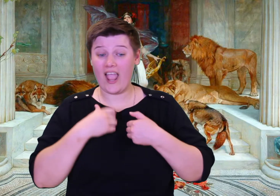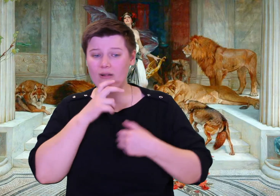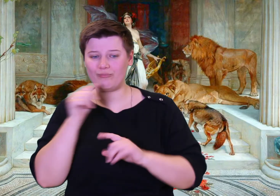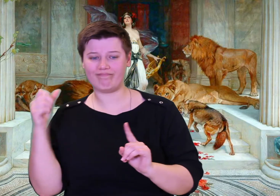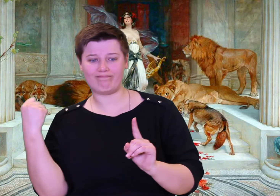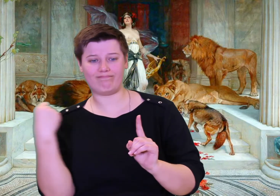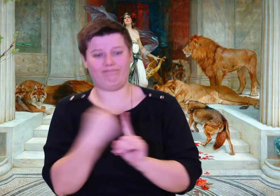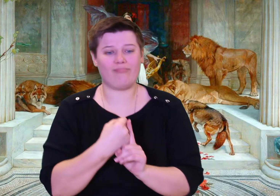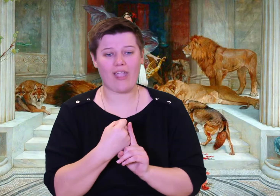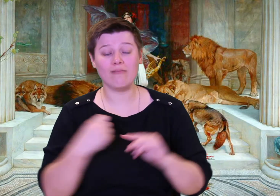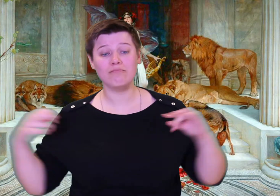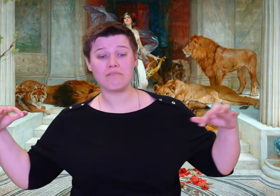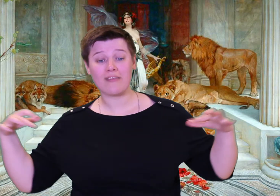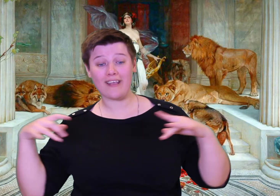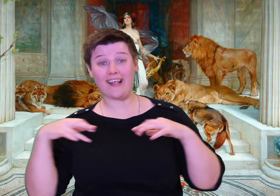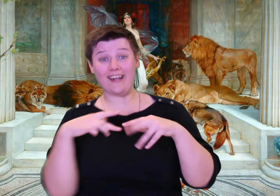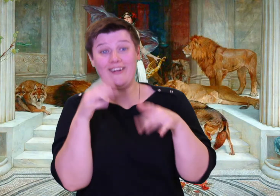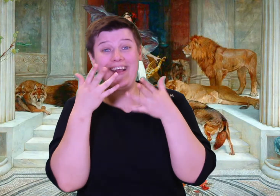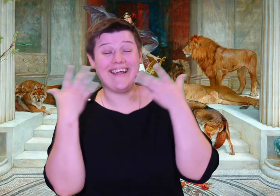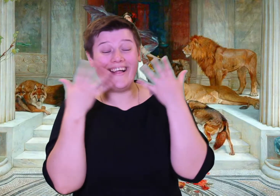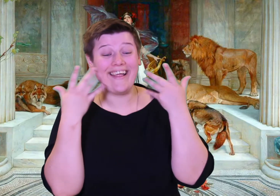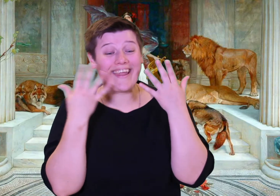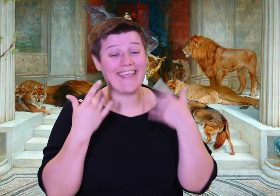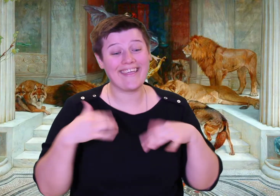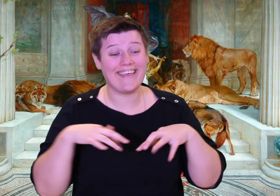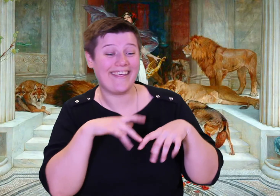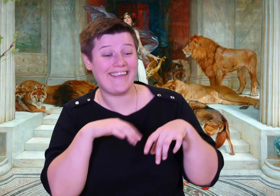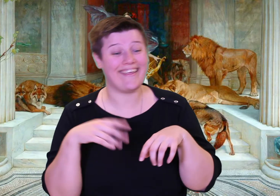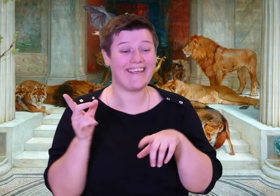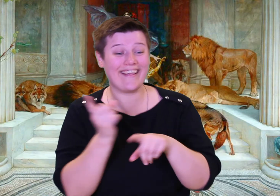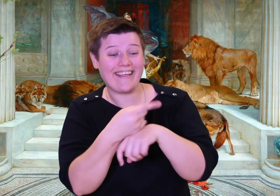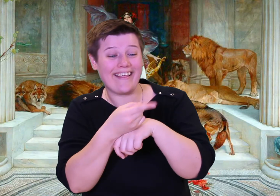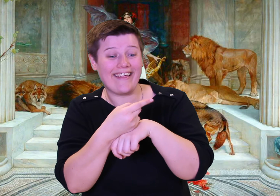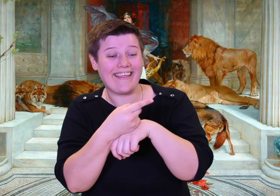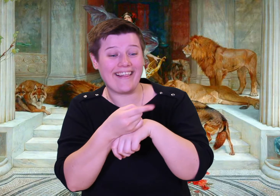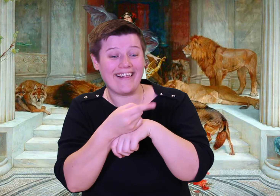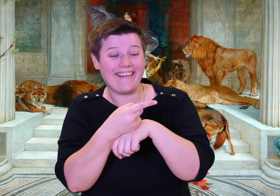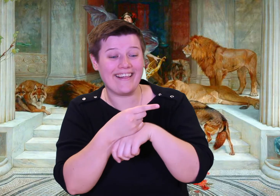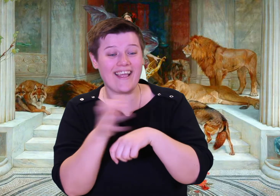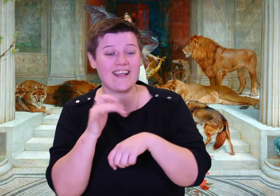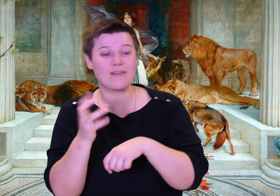long tails wagging as dogs nuzzle round their master.